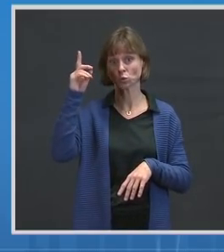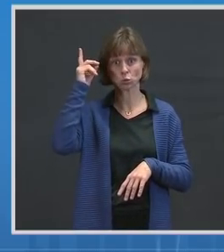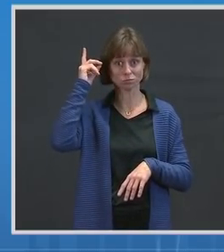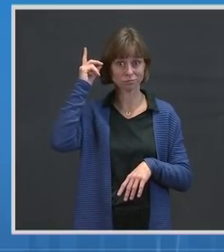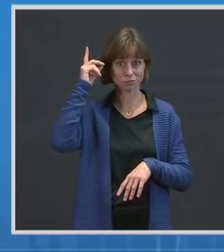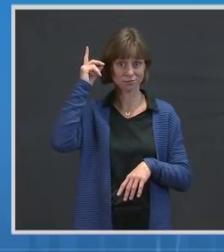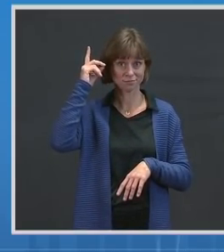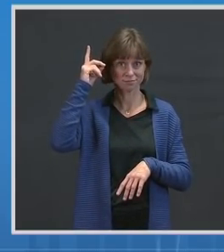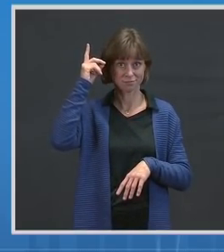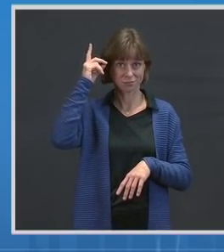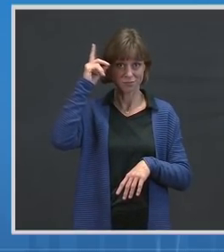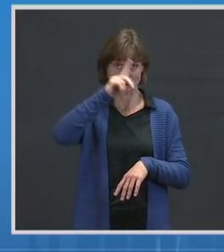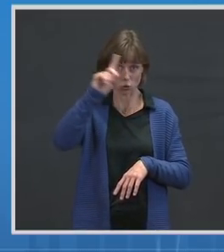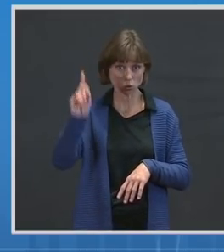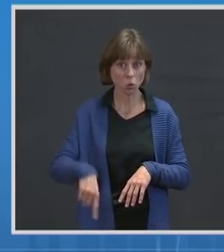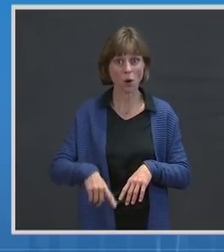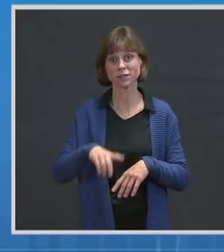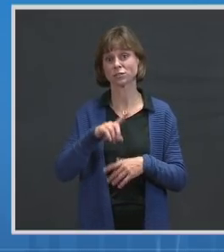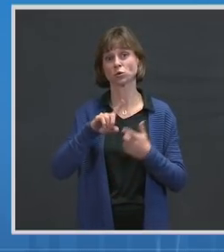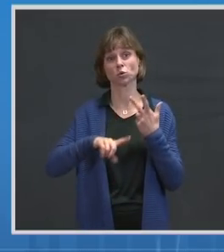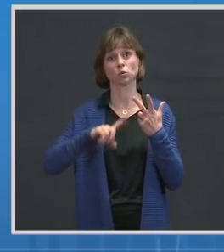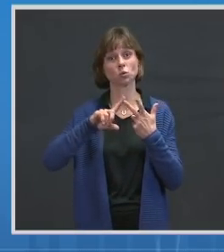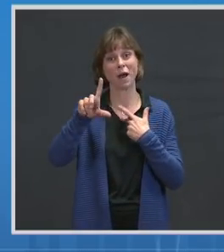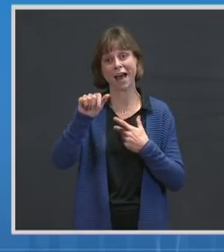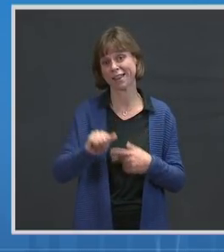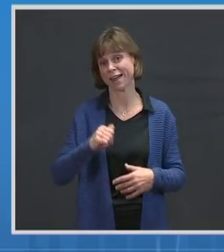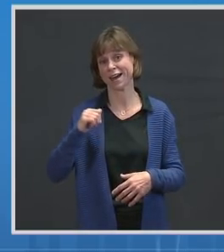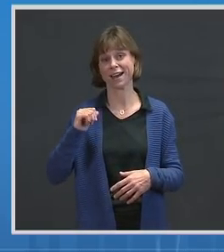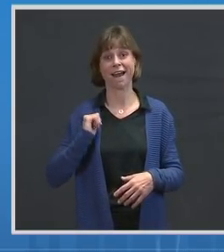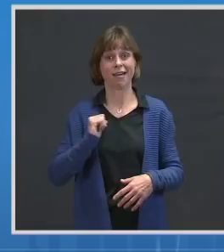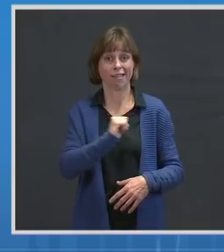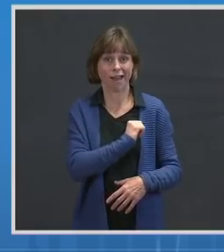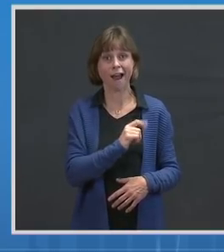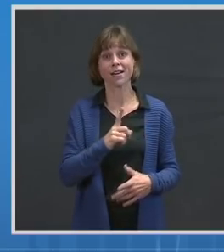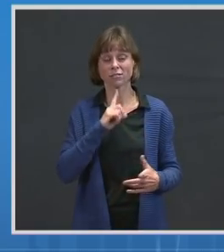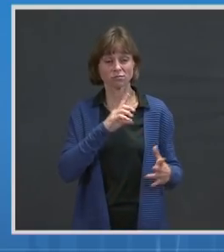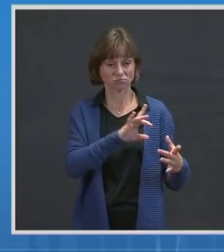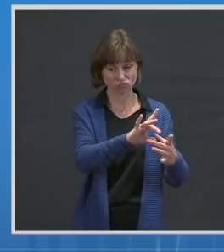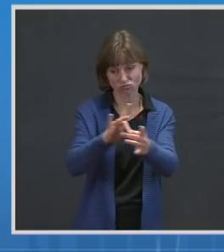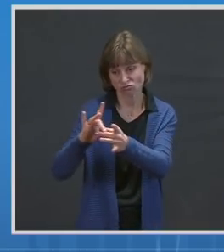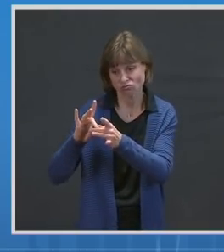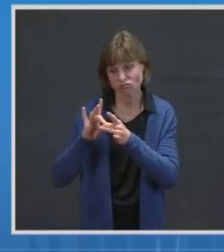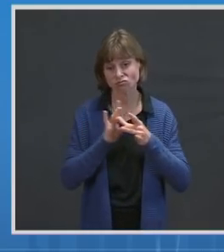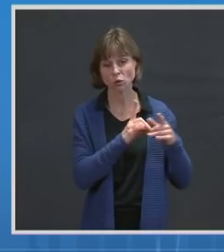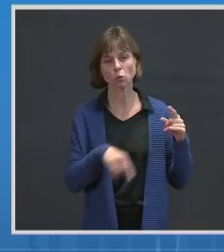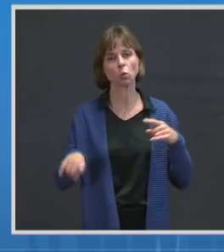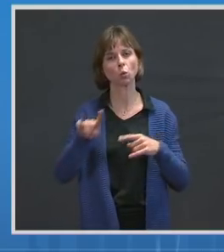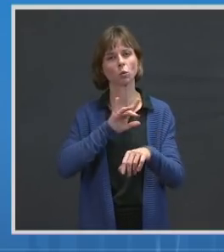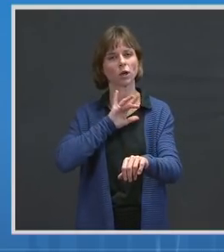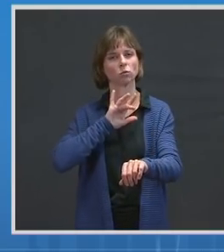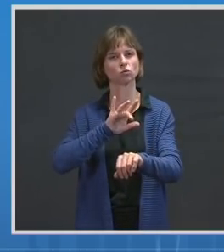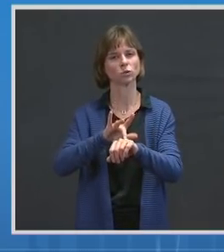in coordination with community leaders in these areas, we have the ability to reach 38 percent of the black community,